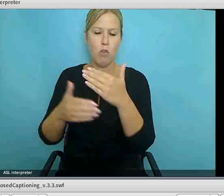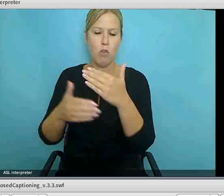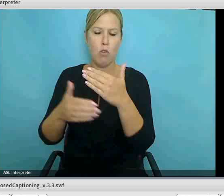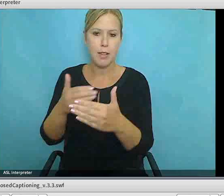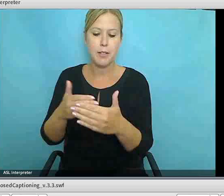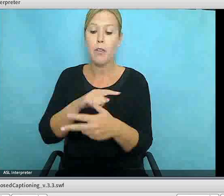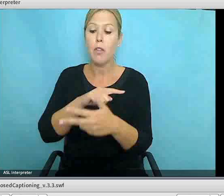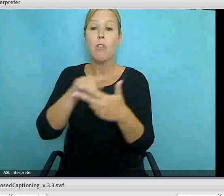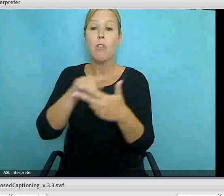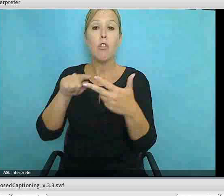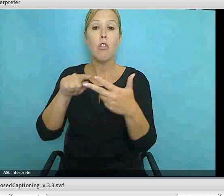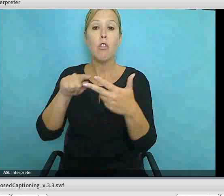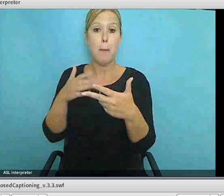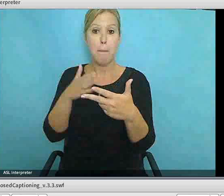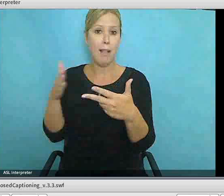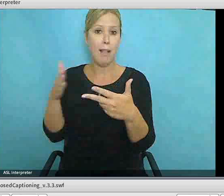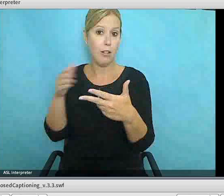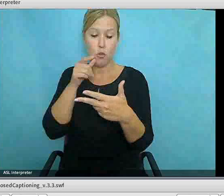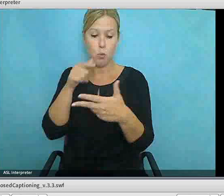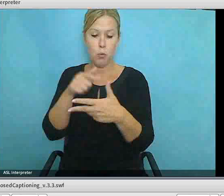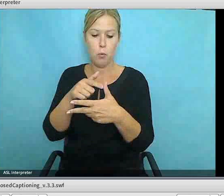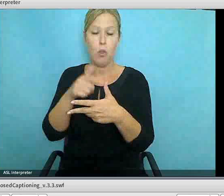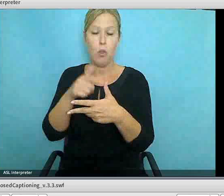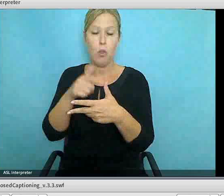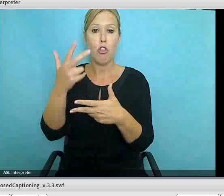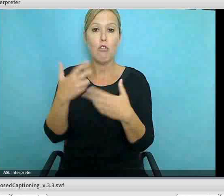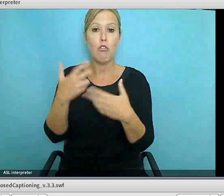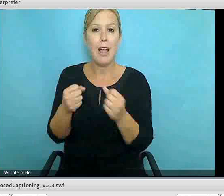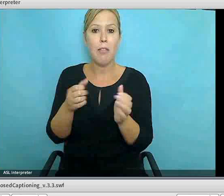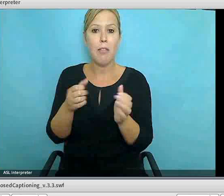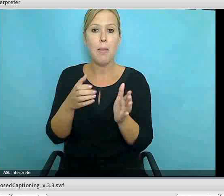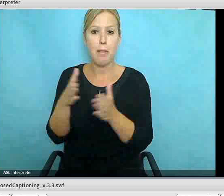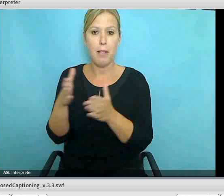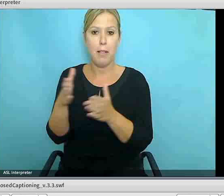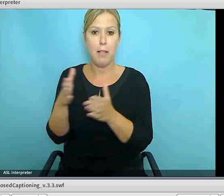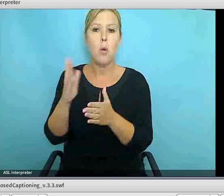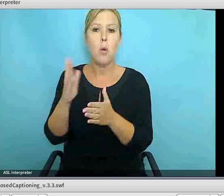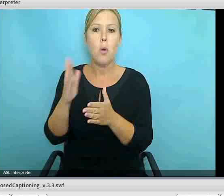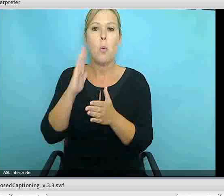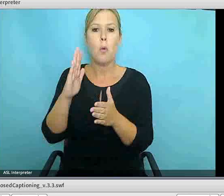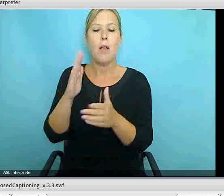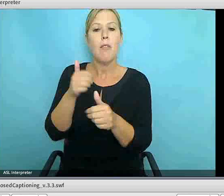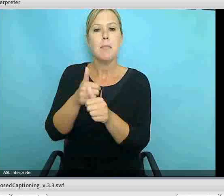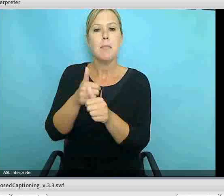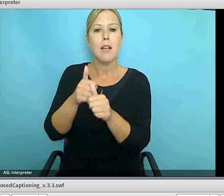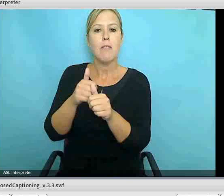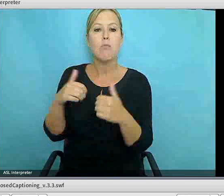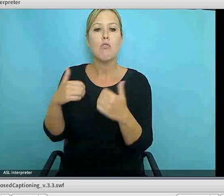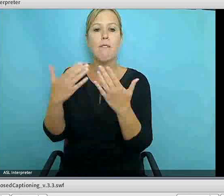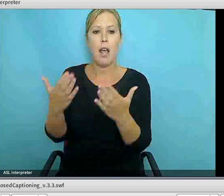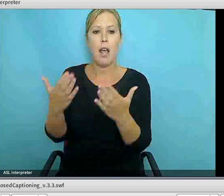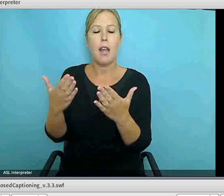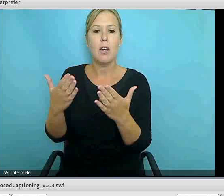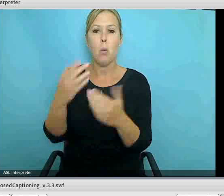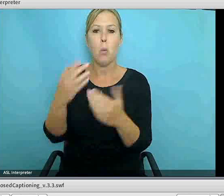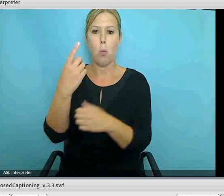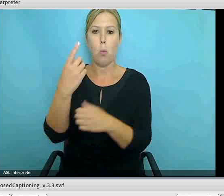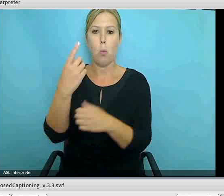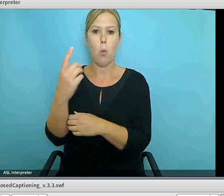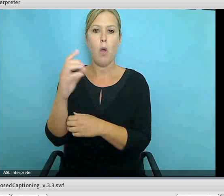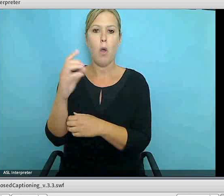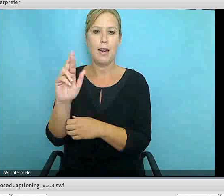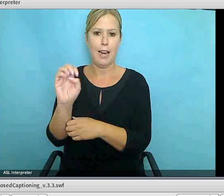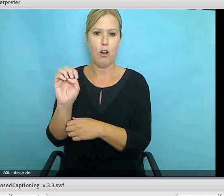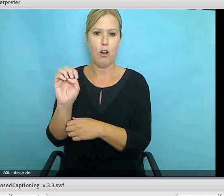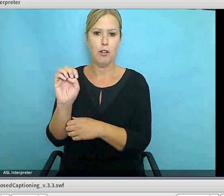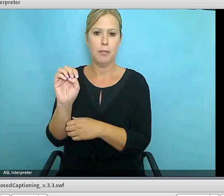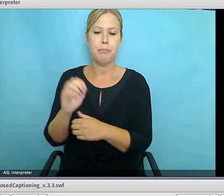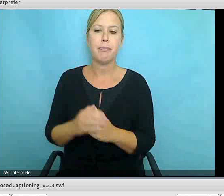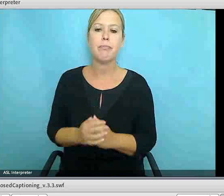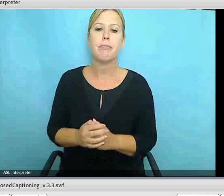there will be three health plans who will provide One Care products.